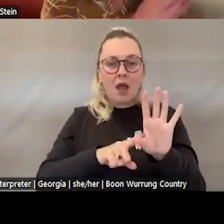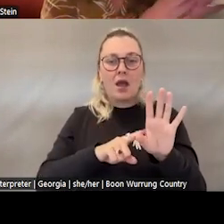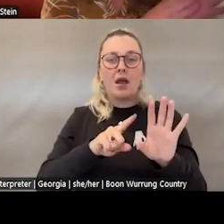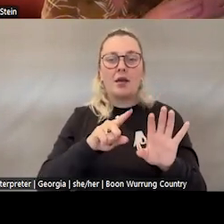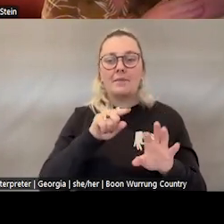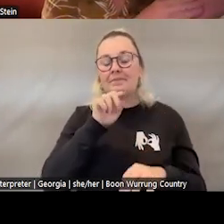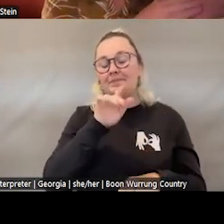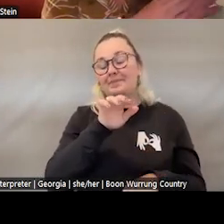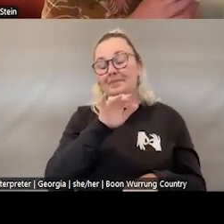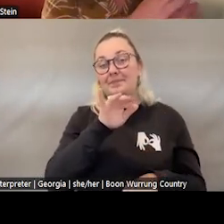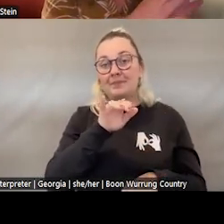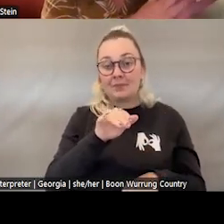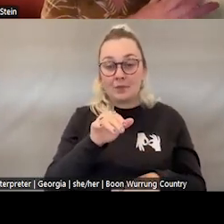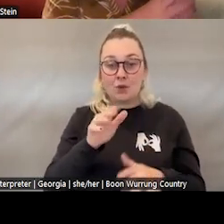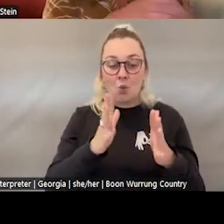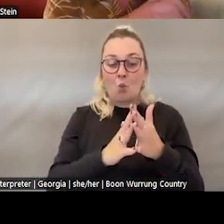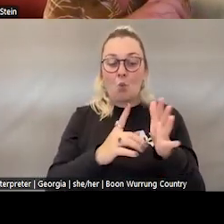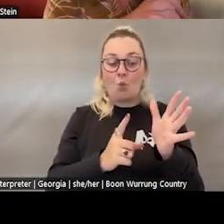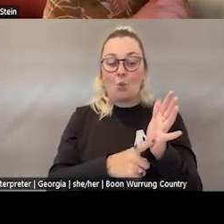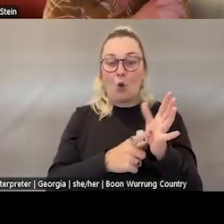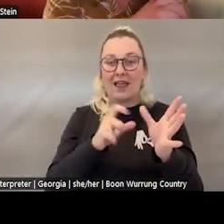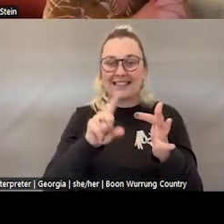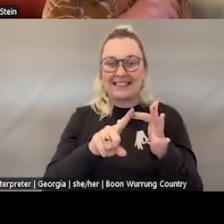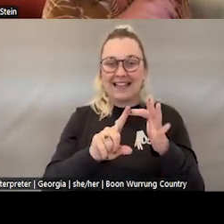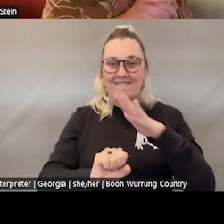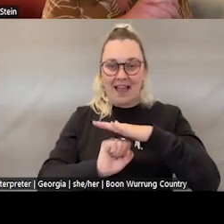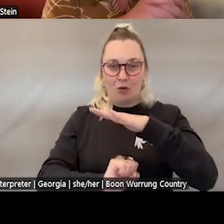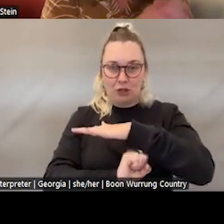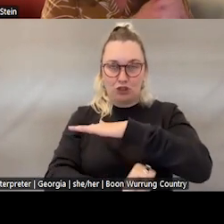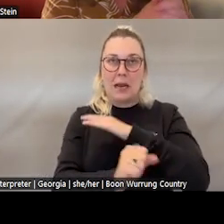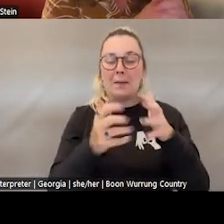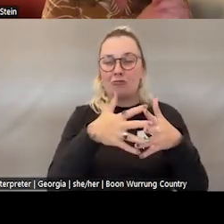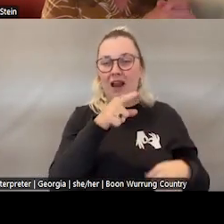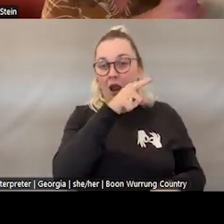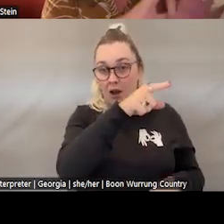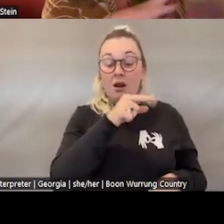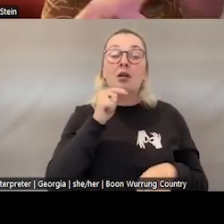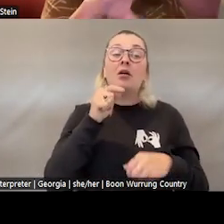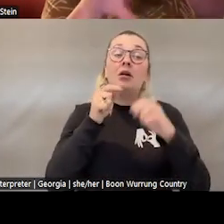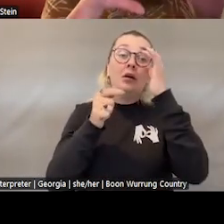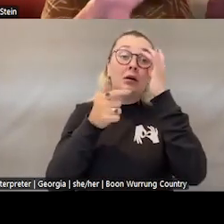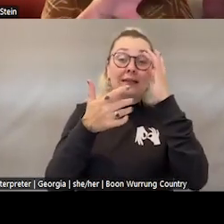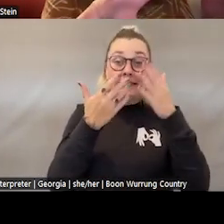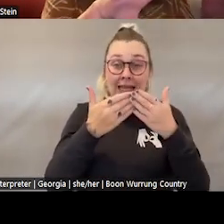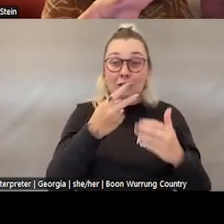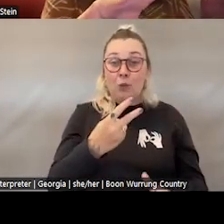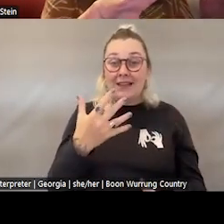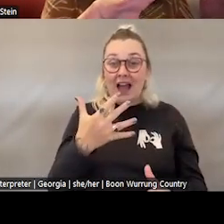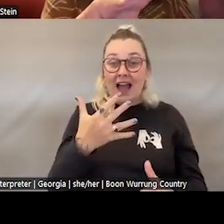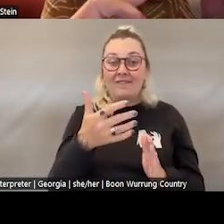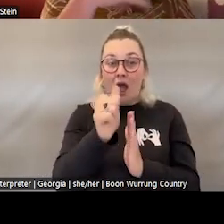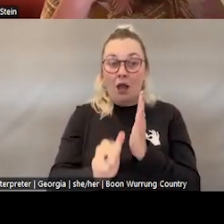the Wallace Foundation based in the US, and they did a study of 25 arts organisations and